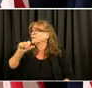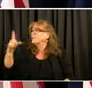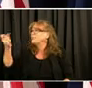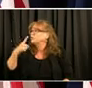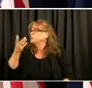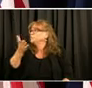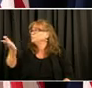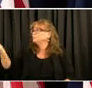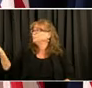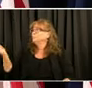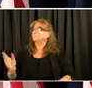phone